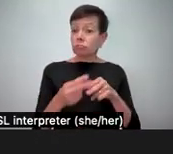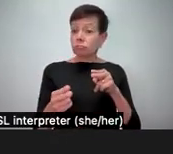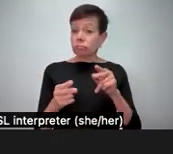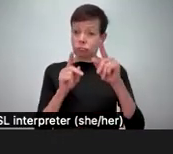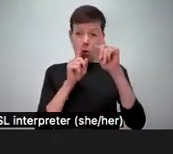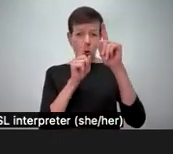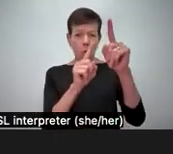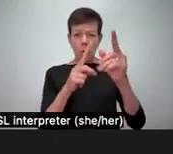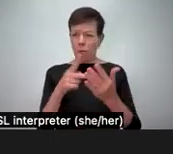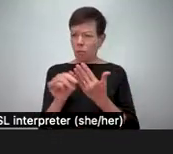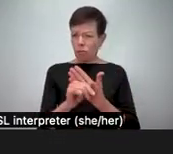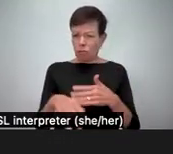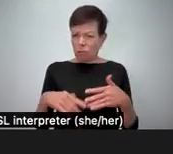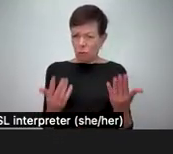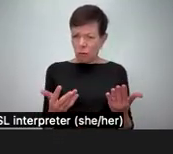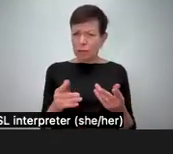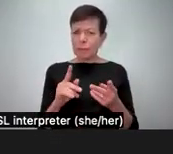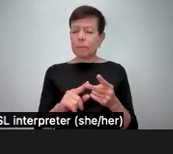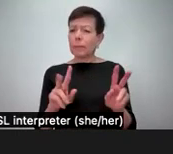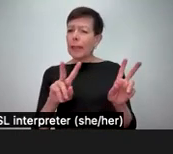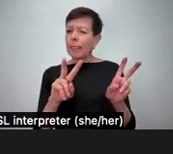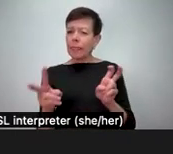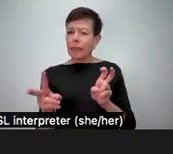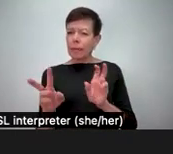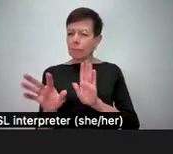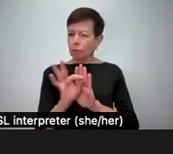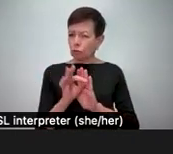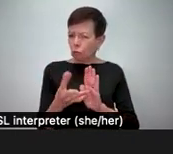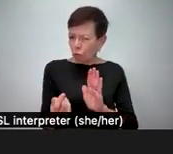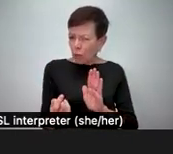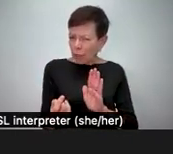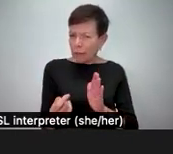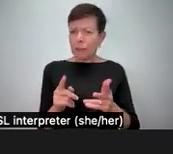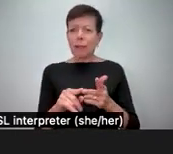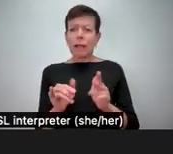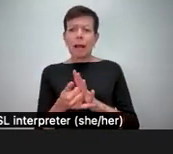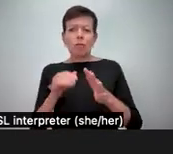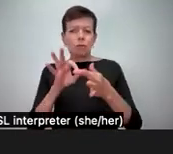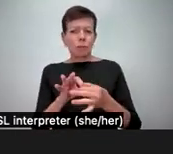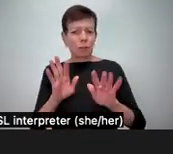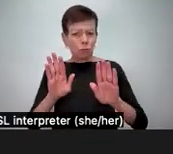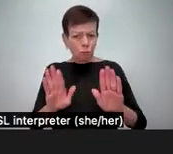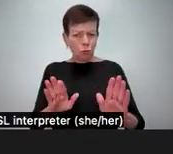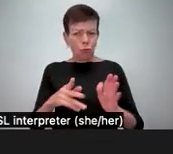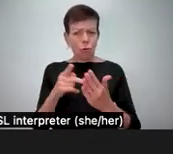and then tell us which theme you have chosen and explain how it relates to the project. And again,